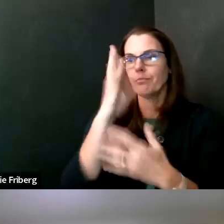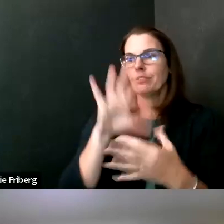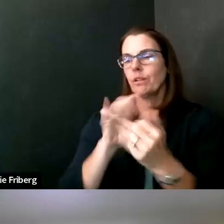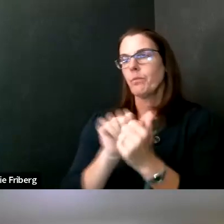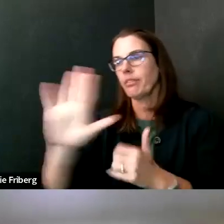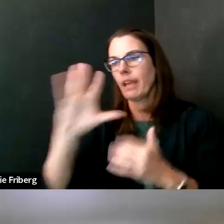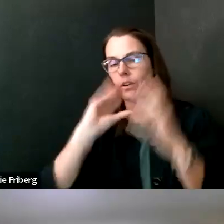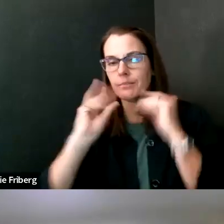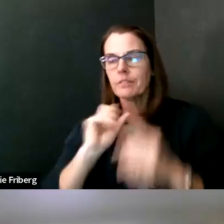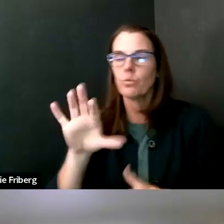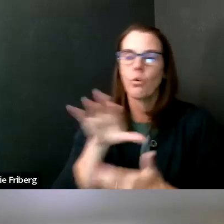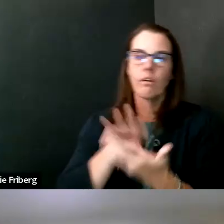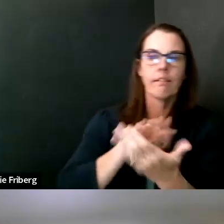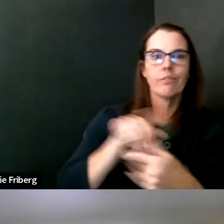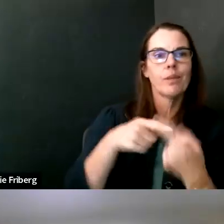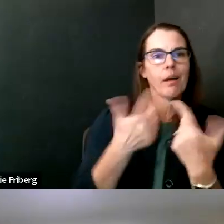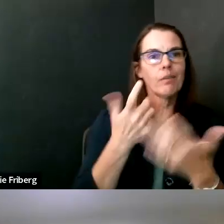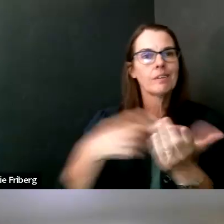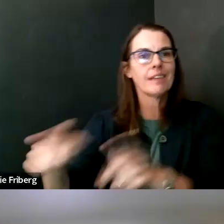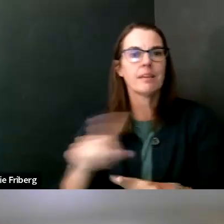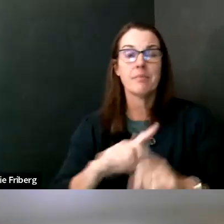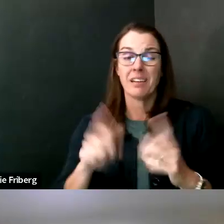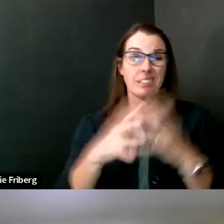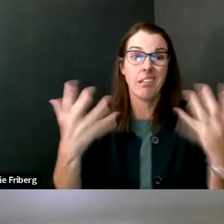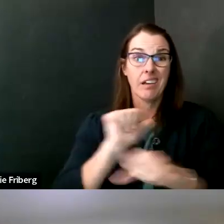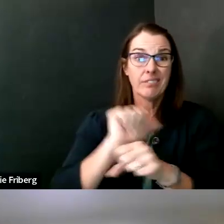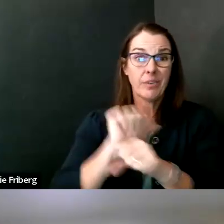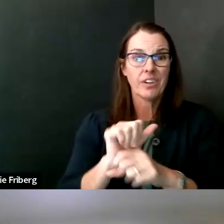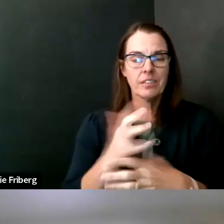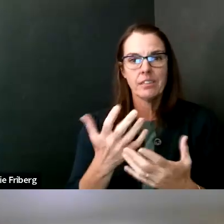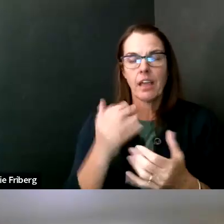that is happening and it takes a lot of work like phone banking and things like that. One